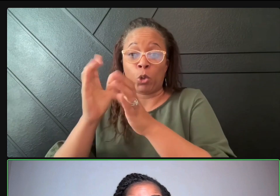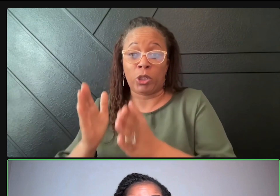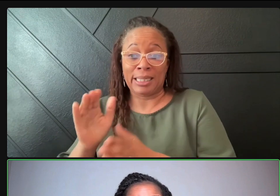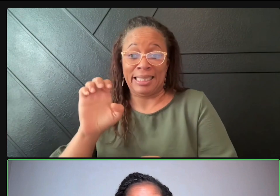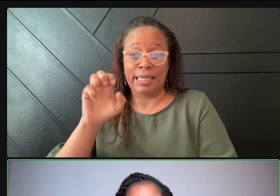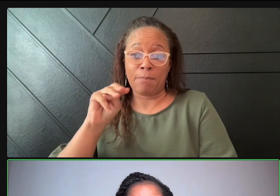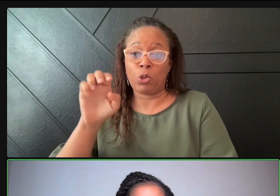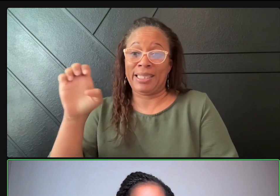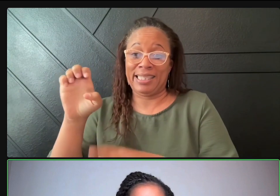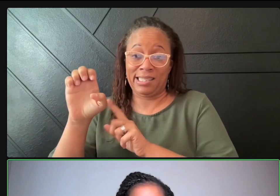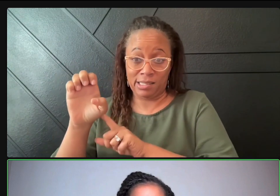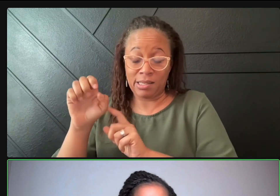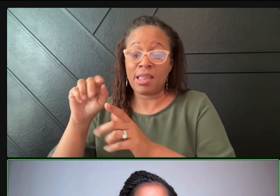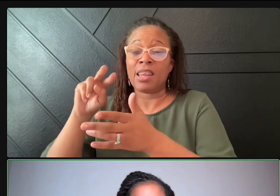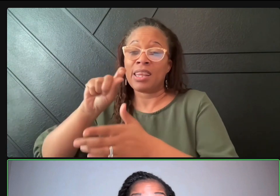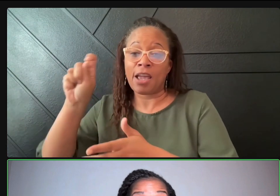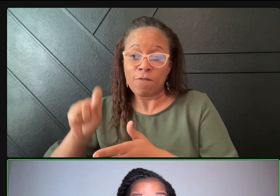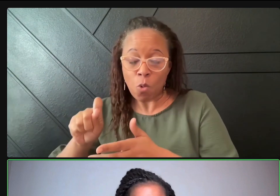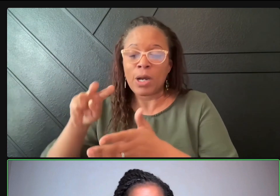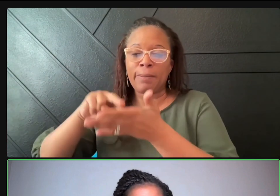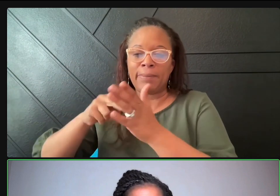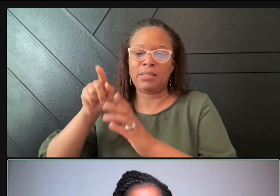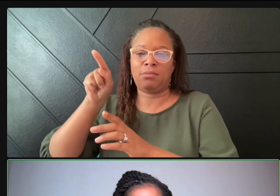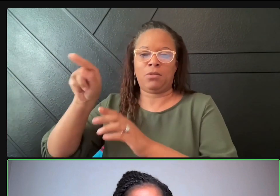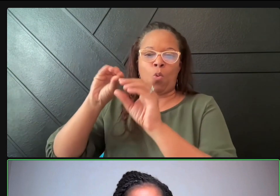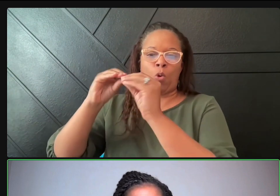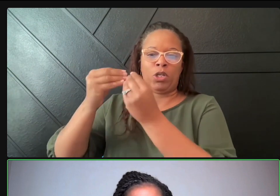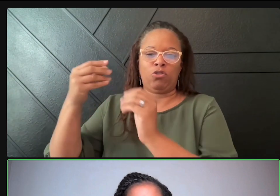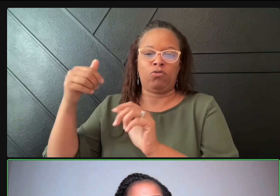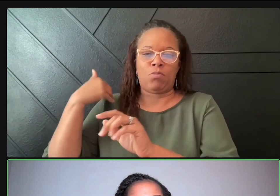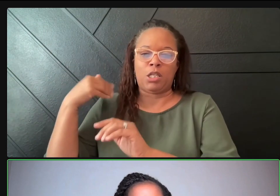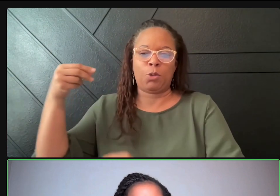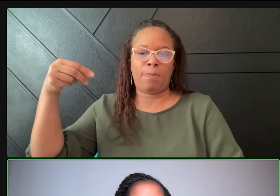the student is being hired as an employee, let's say, that